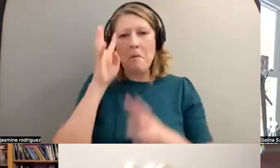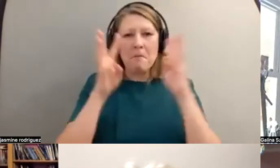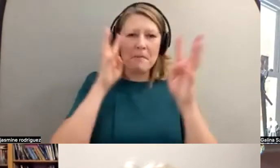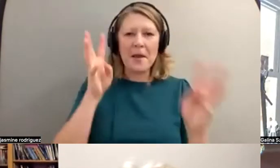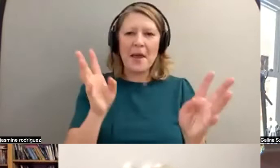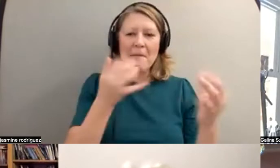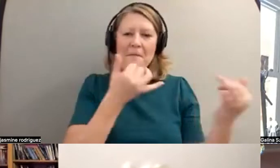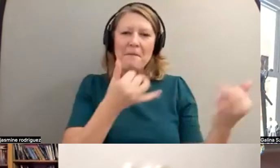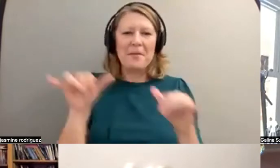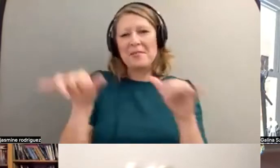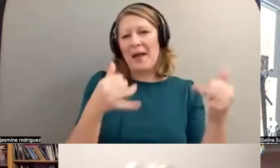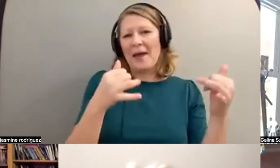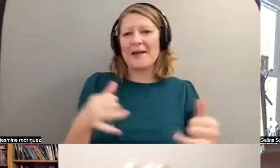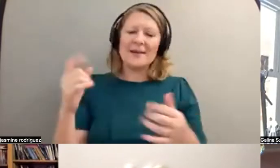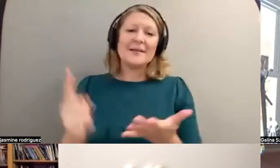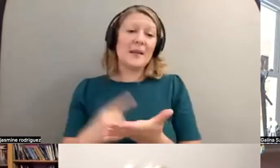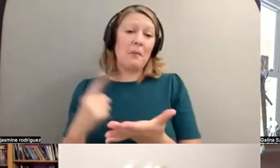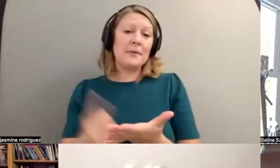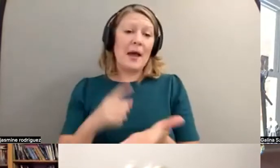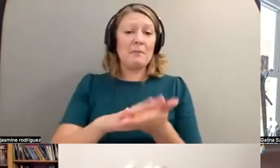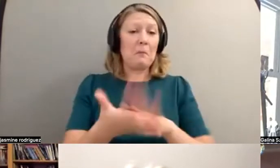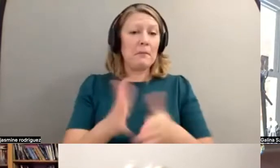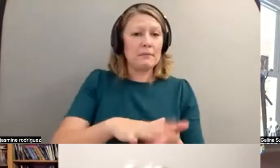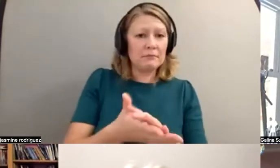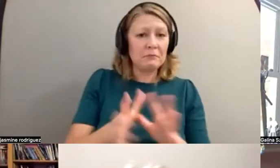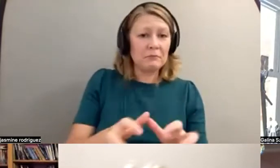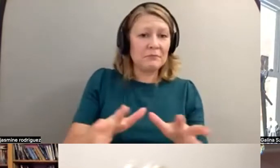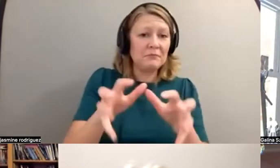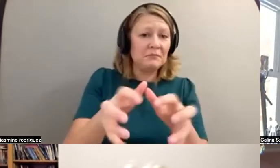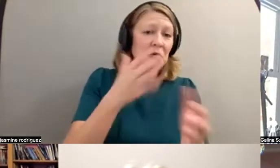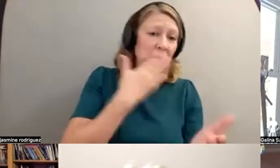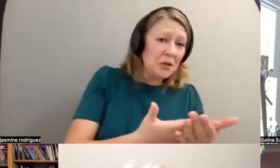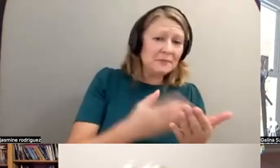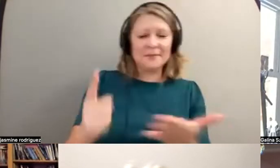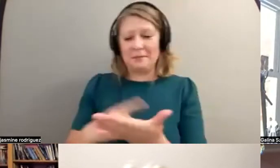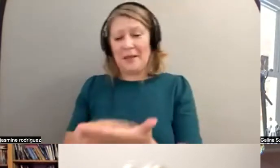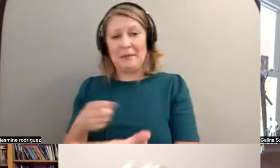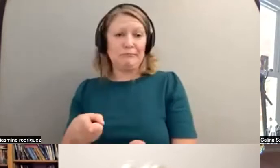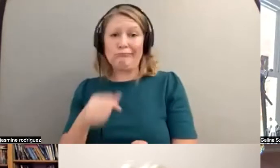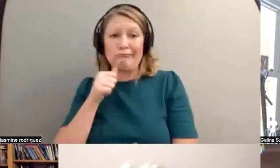and sometimes it's not. But the point is that this is conversation.